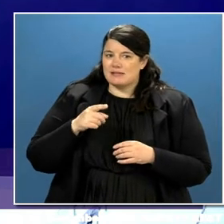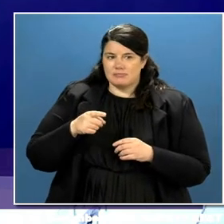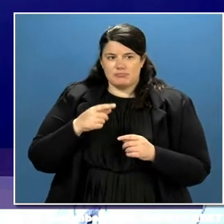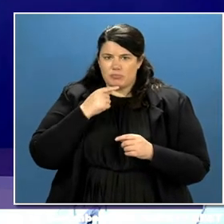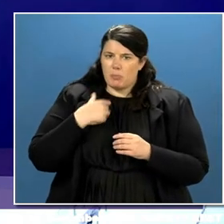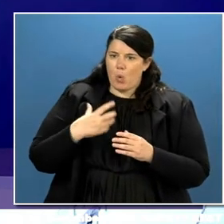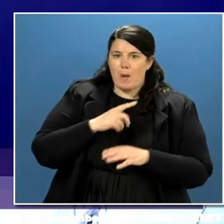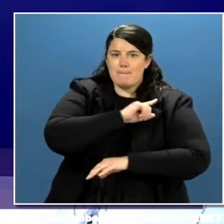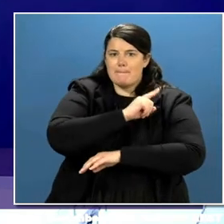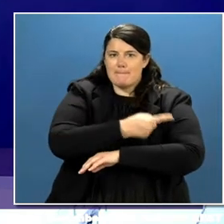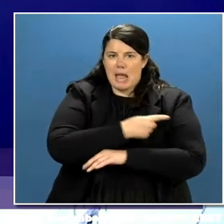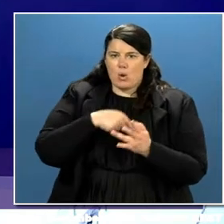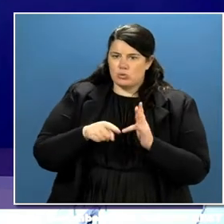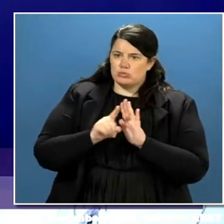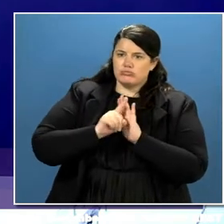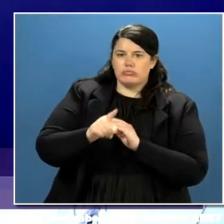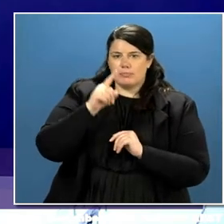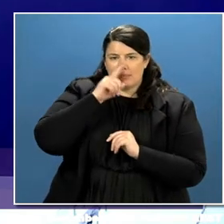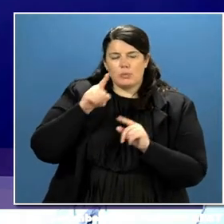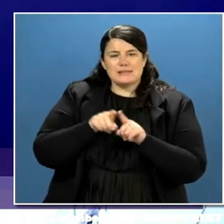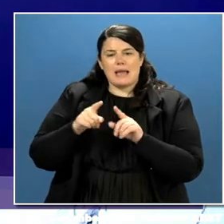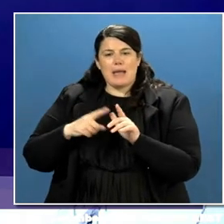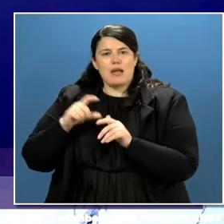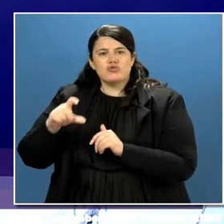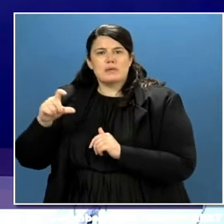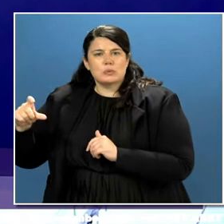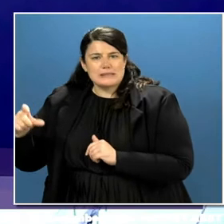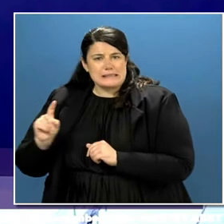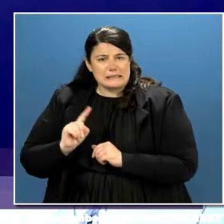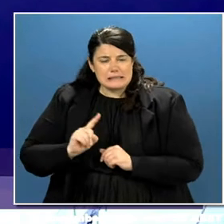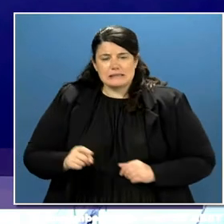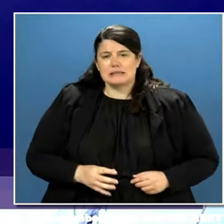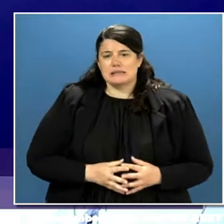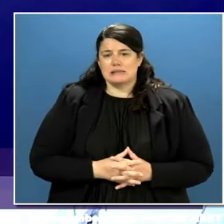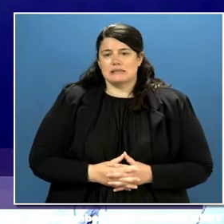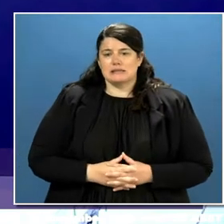actions on behalf of others, bring representative actions and so forth? I couldn't answer that question.